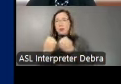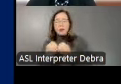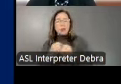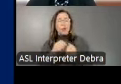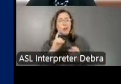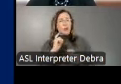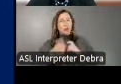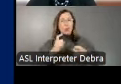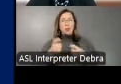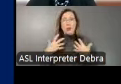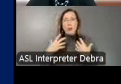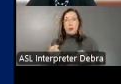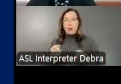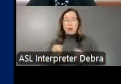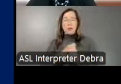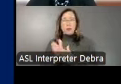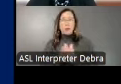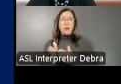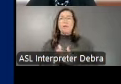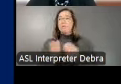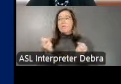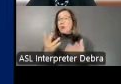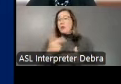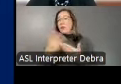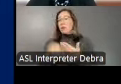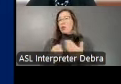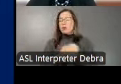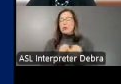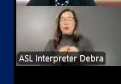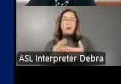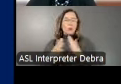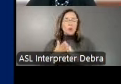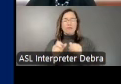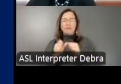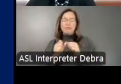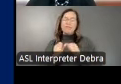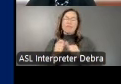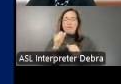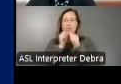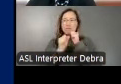and many of the projects support communities in building resilience and healing from collective